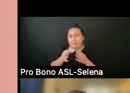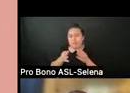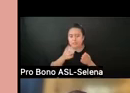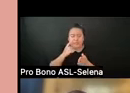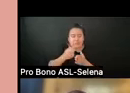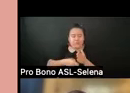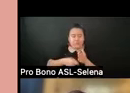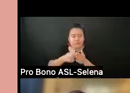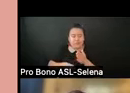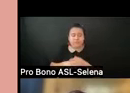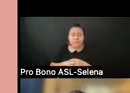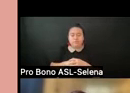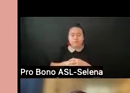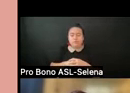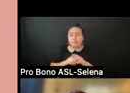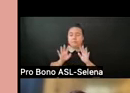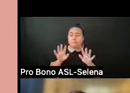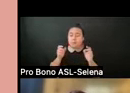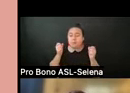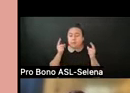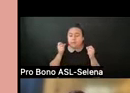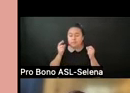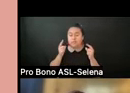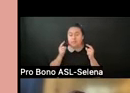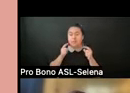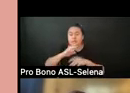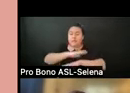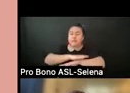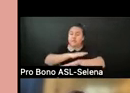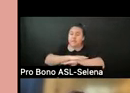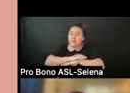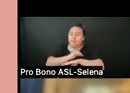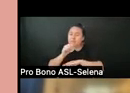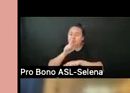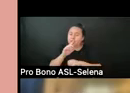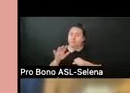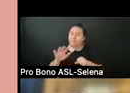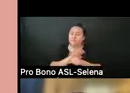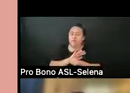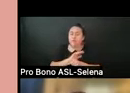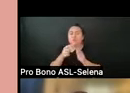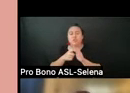But I will say that those platforms don't really fully capture the full artistry of what captions